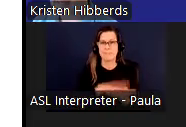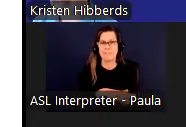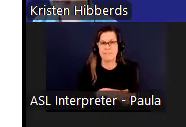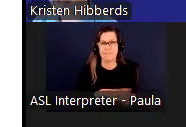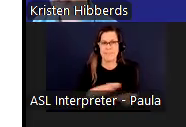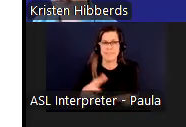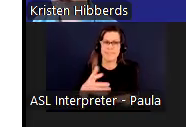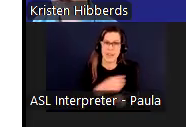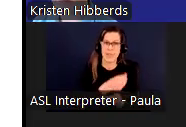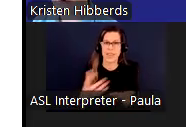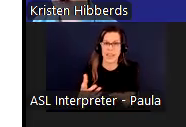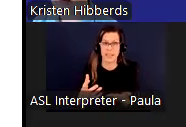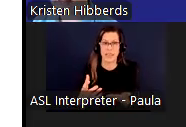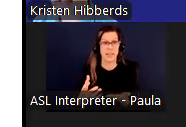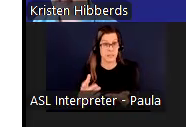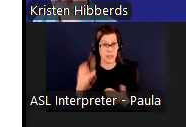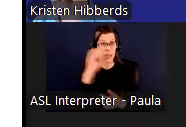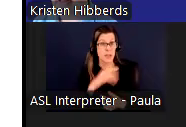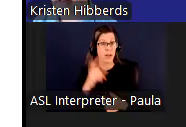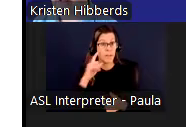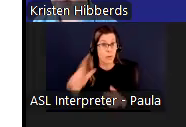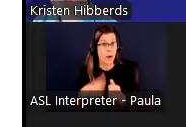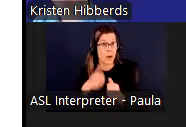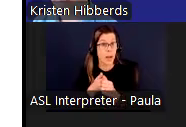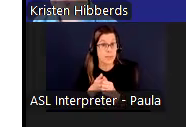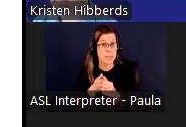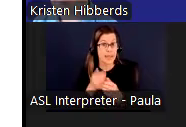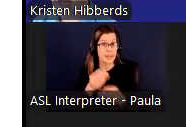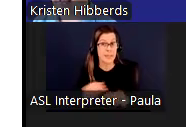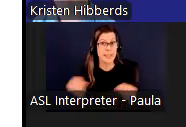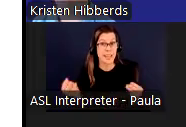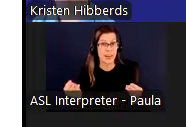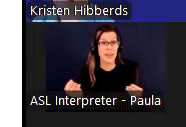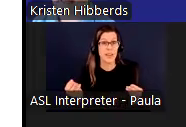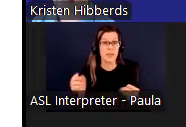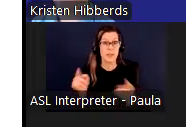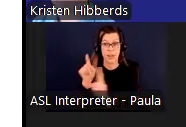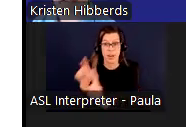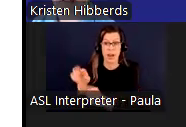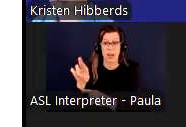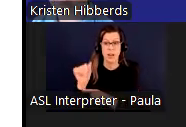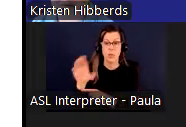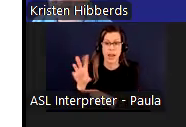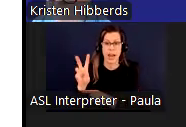And then just look for updated materials on the RAC website related to updated